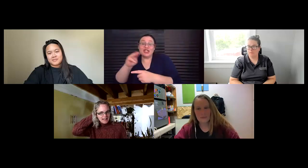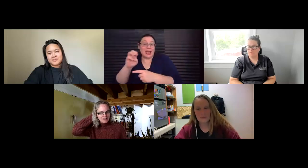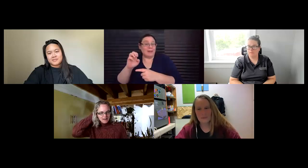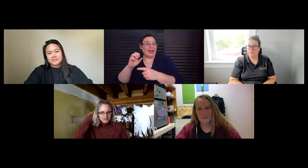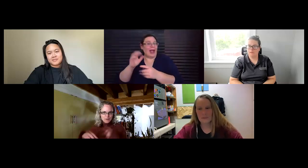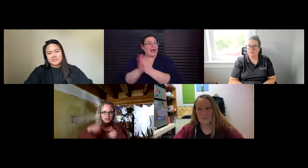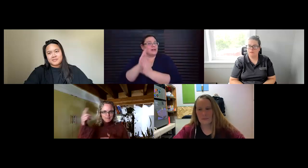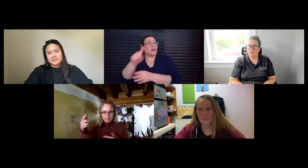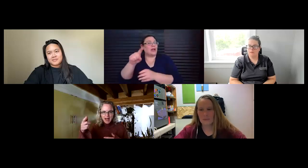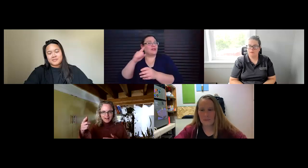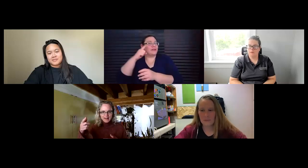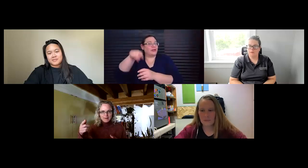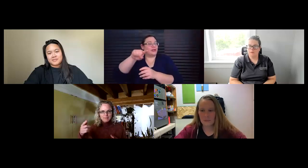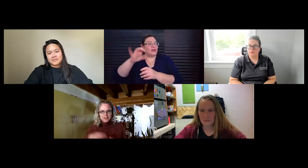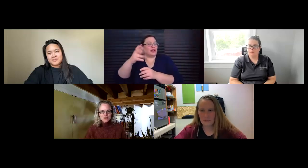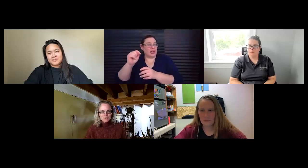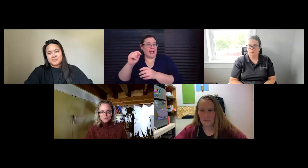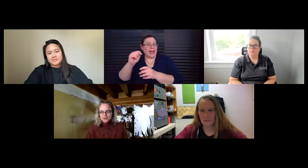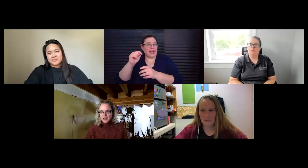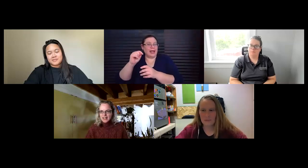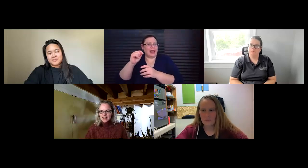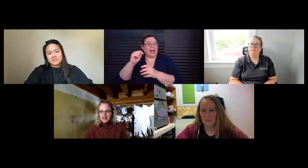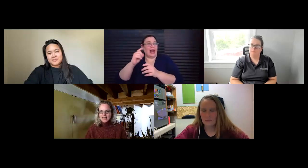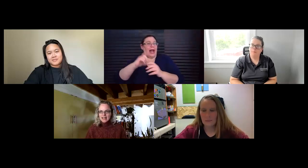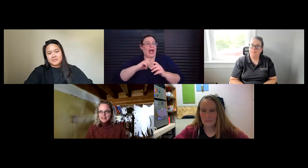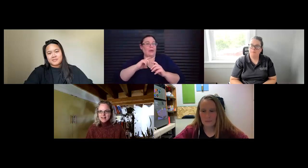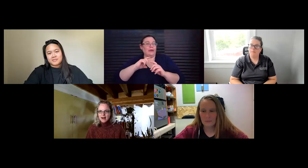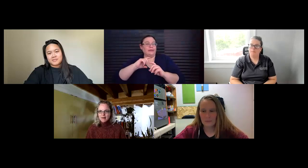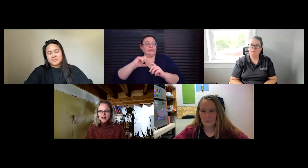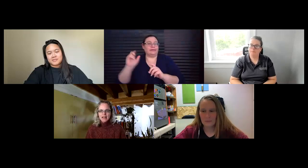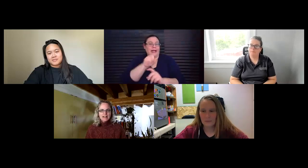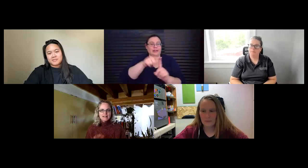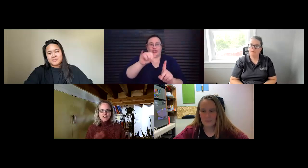And I'll switch it back to you, Jane.